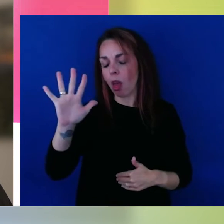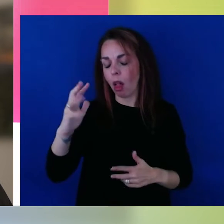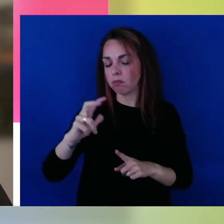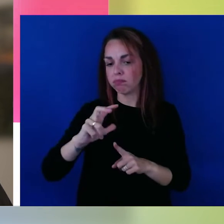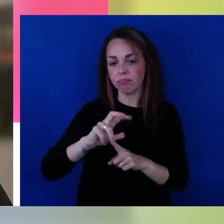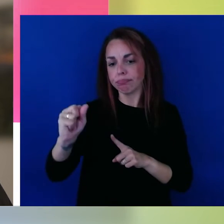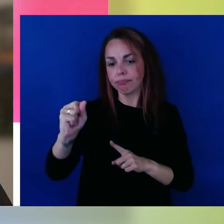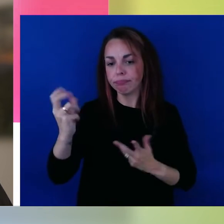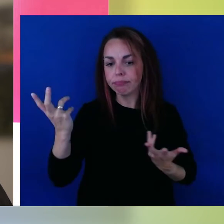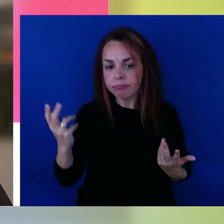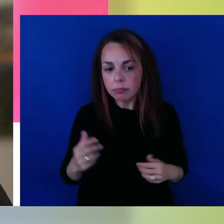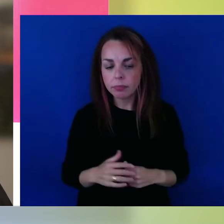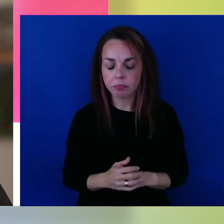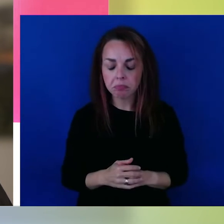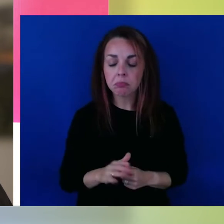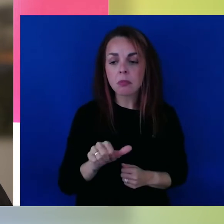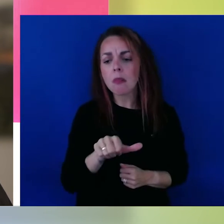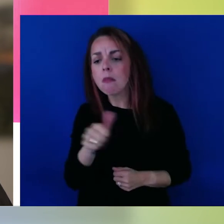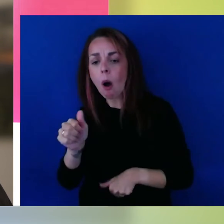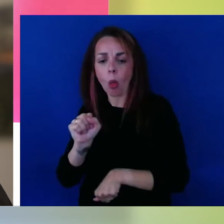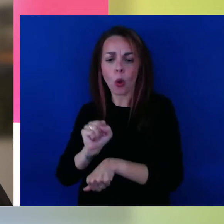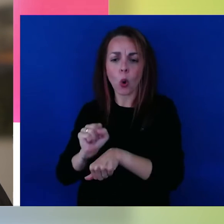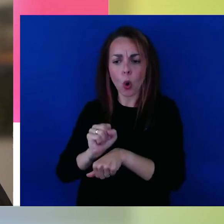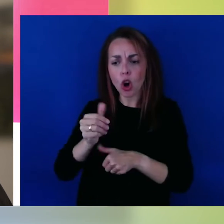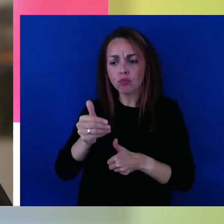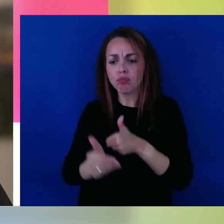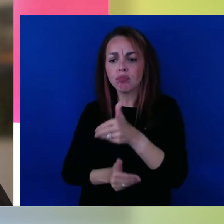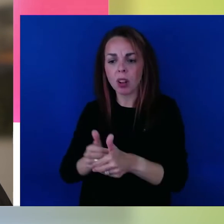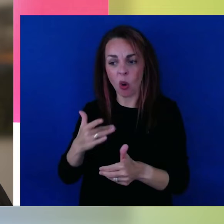There's other ongoing work that we see as mission critical